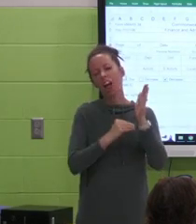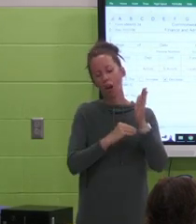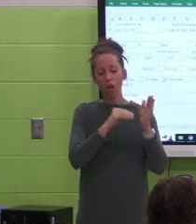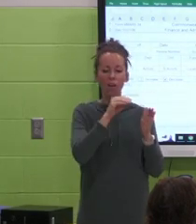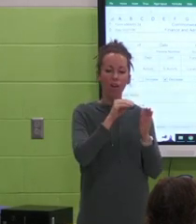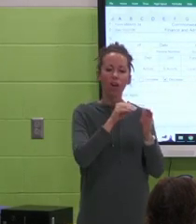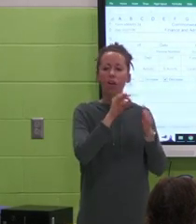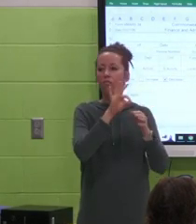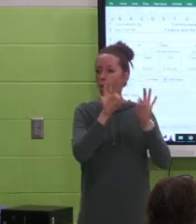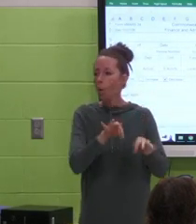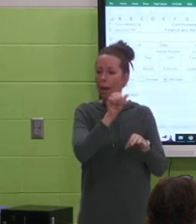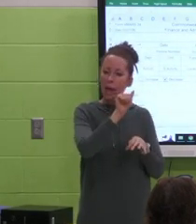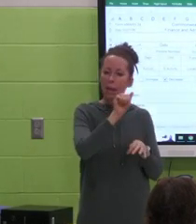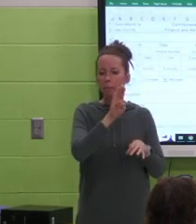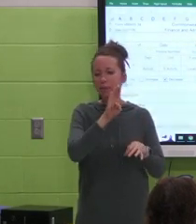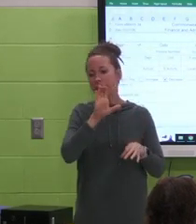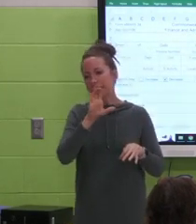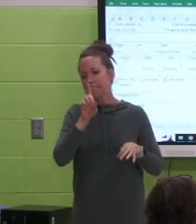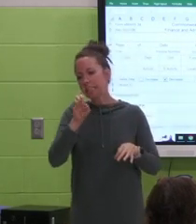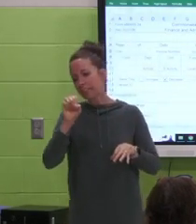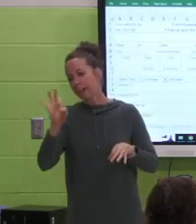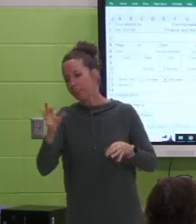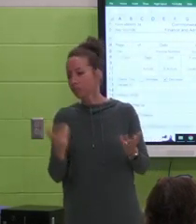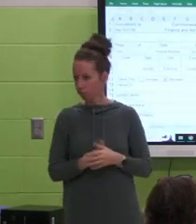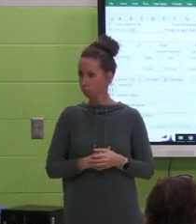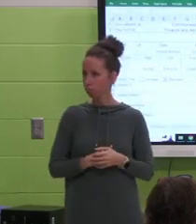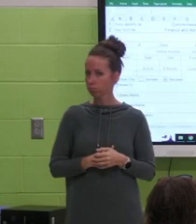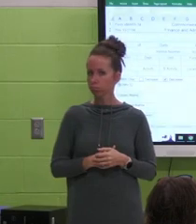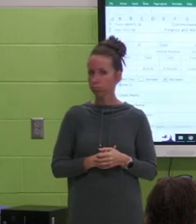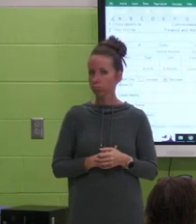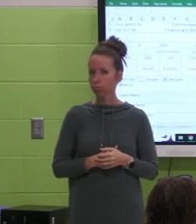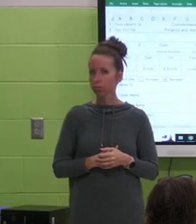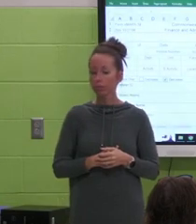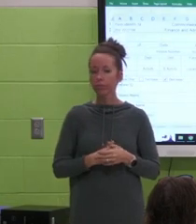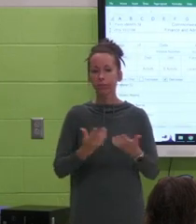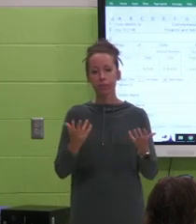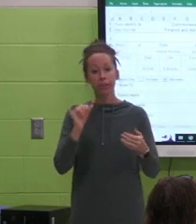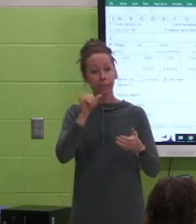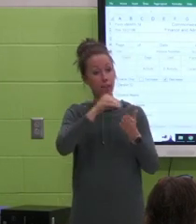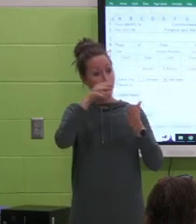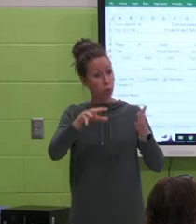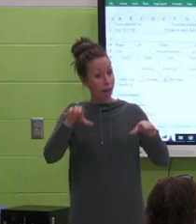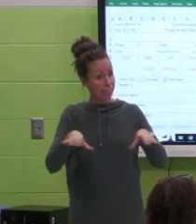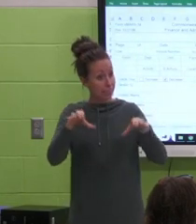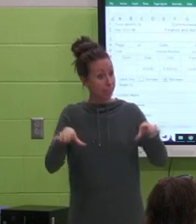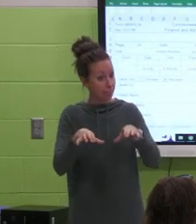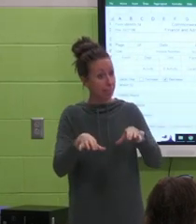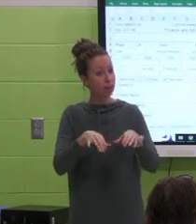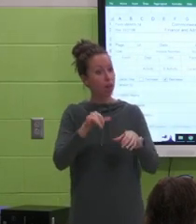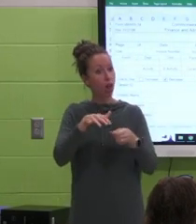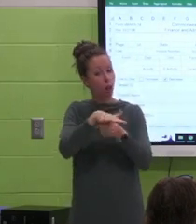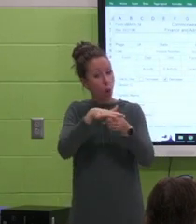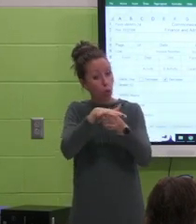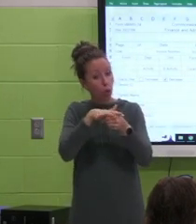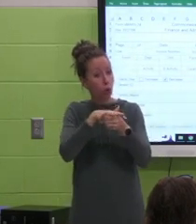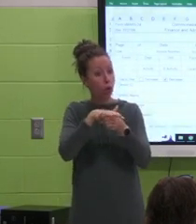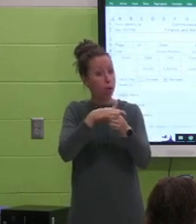B, C, D, E, and F so so the student activity or the local funds I think we need to get a better